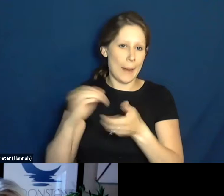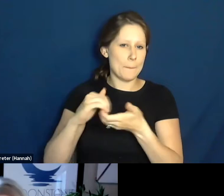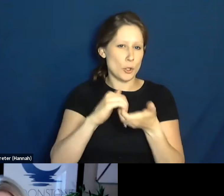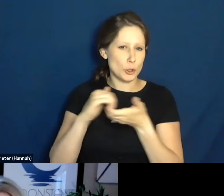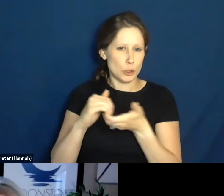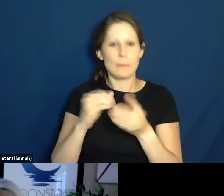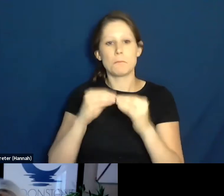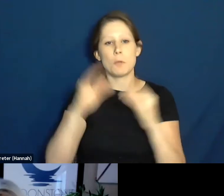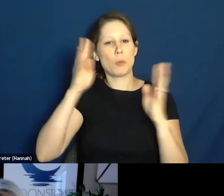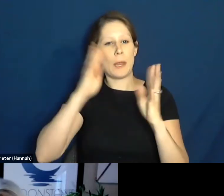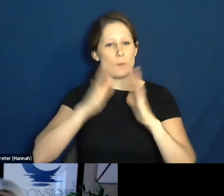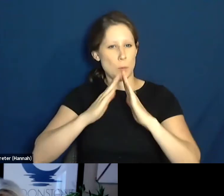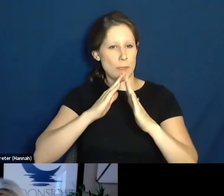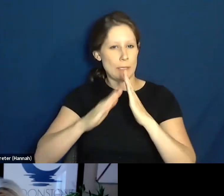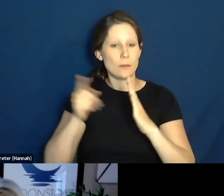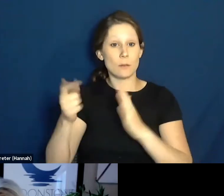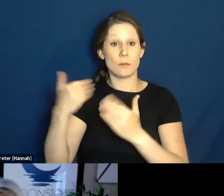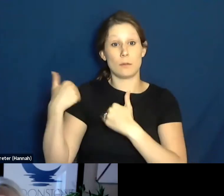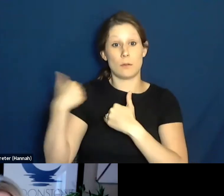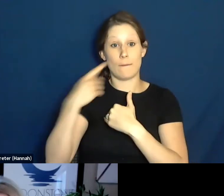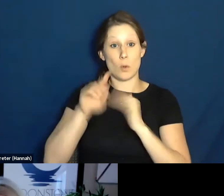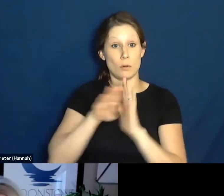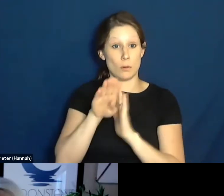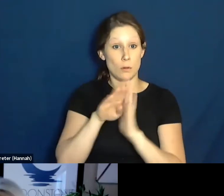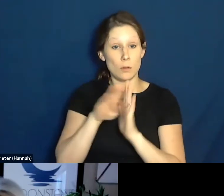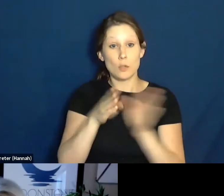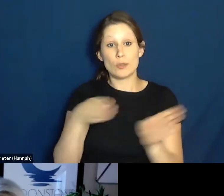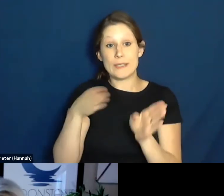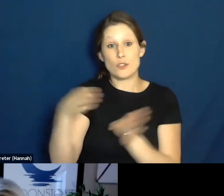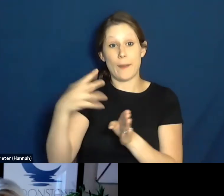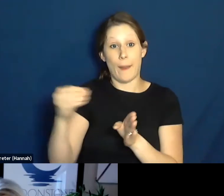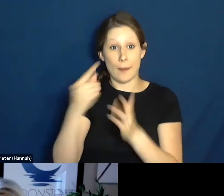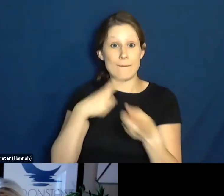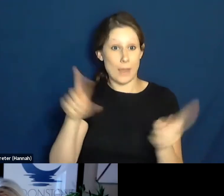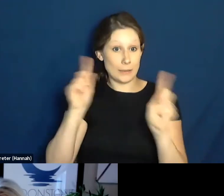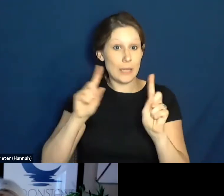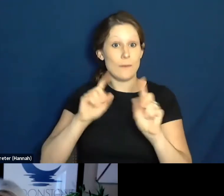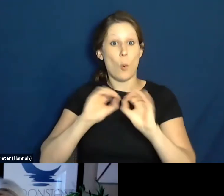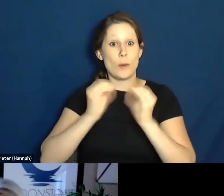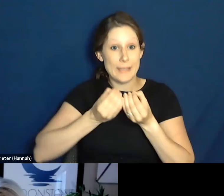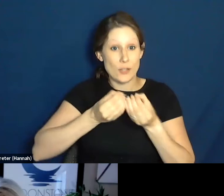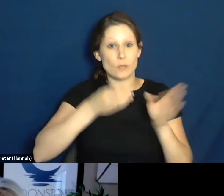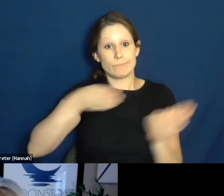and is responsible for developing a strategic organization, creating training and professional